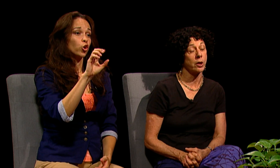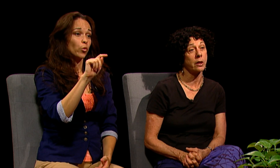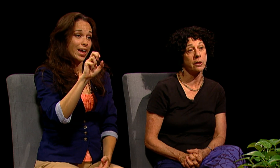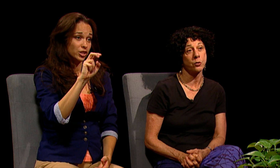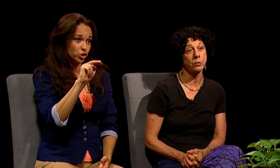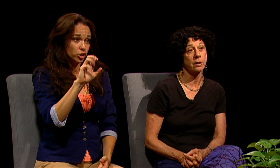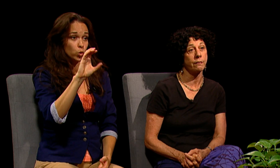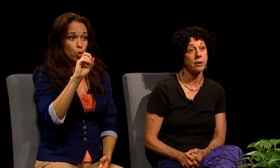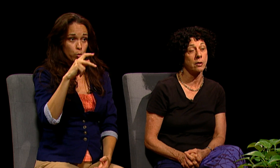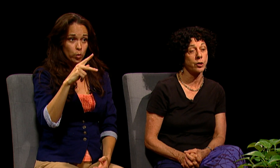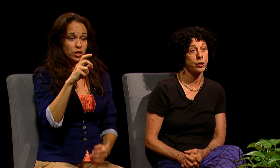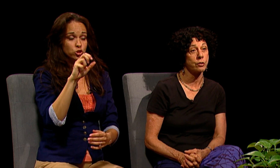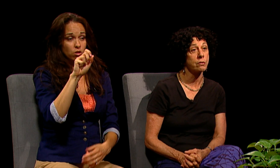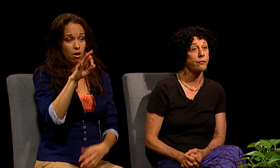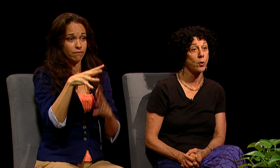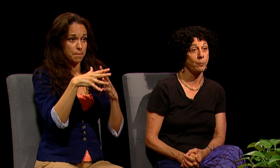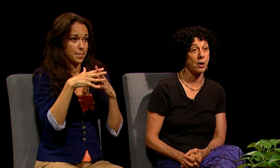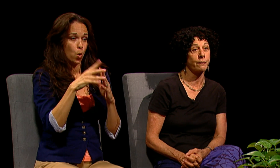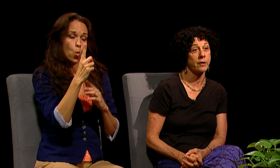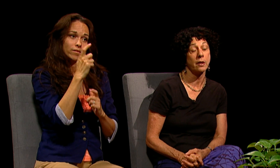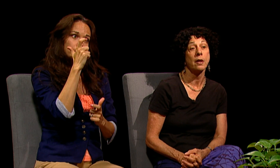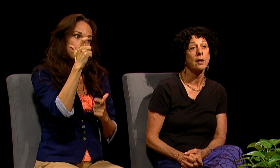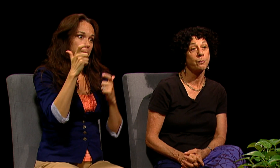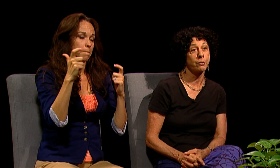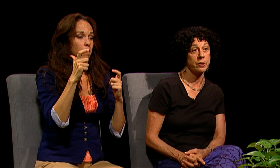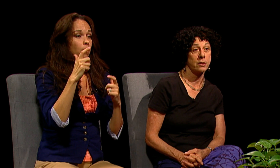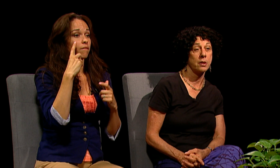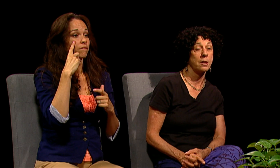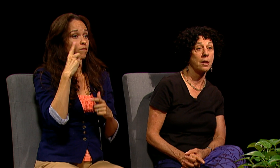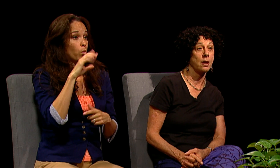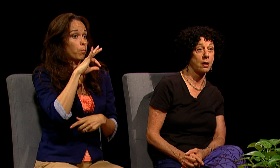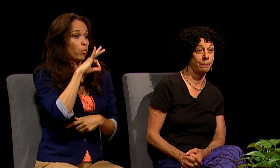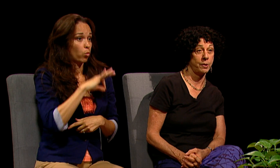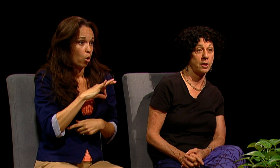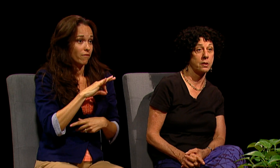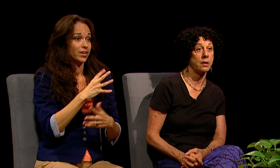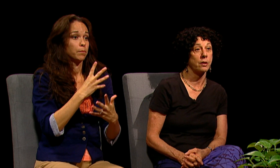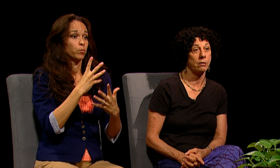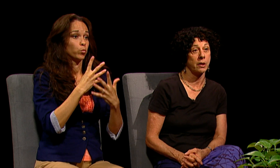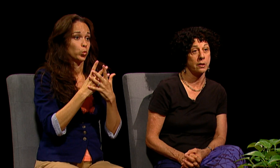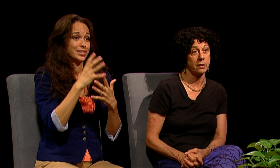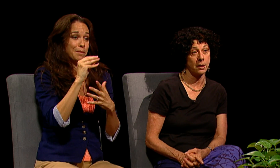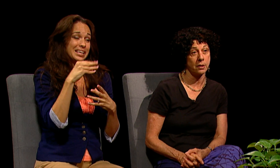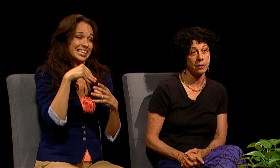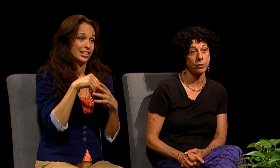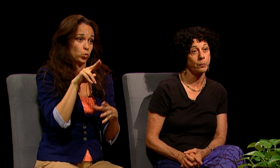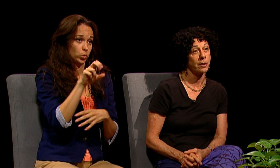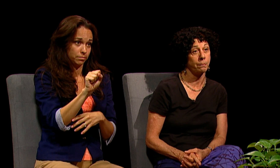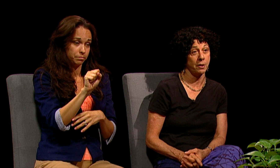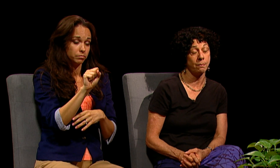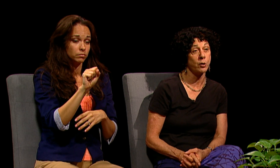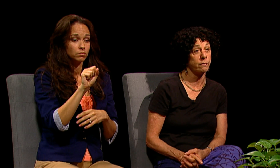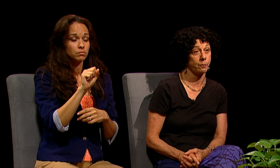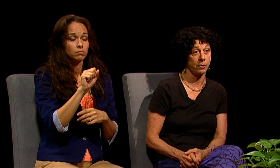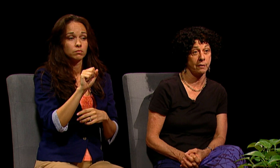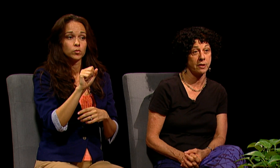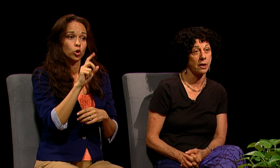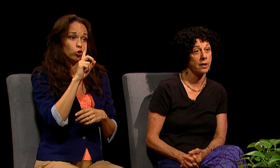IS ONE OF THE LARGEST FOR-PROFIT PRISON COMPANIES IN THE UNITED SATES. THERE HAS BEEN A BIG MOVE TO PRIVATIZE